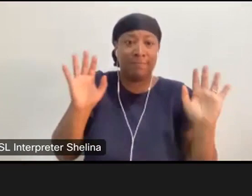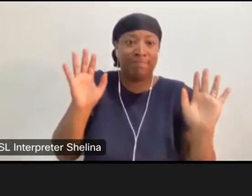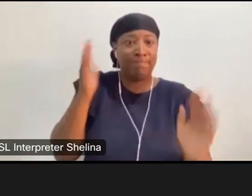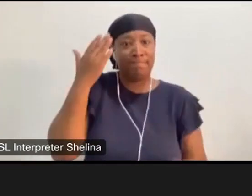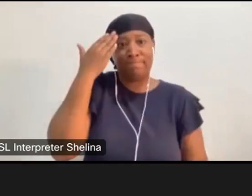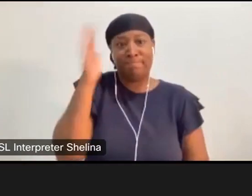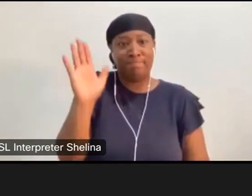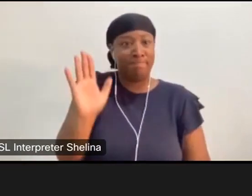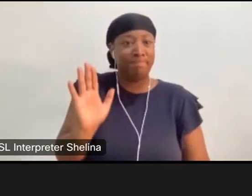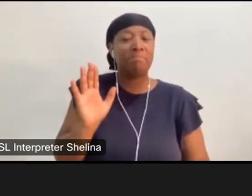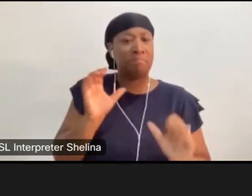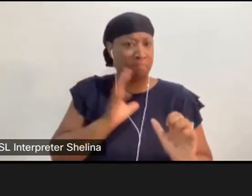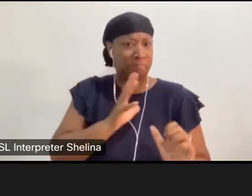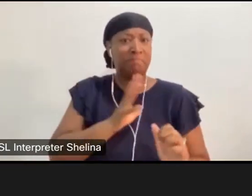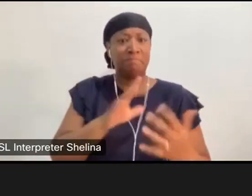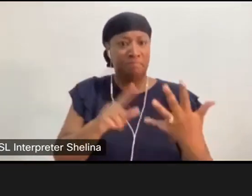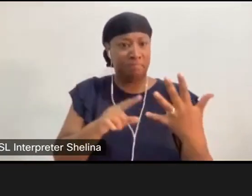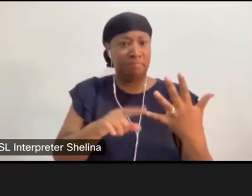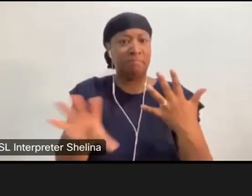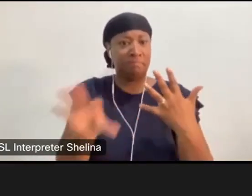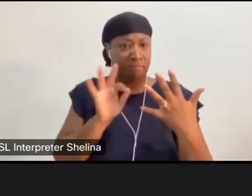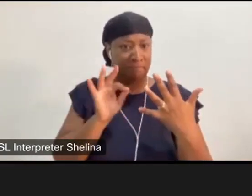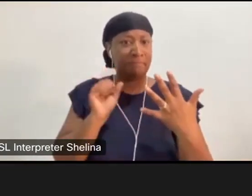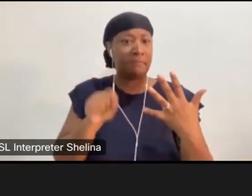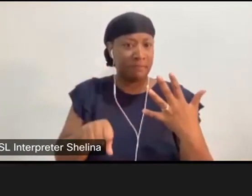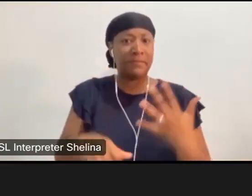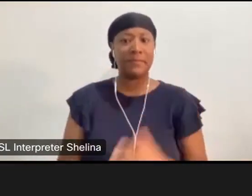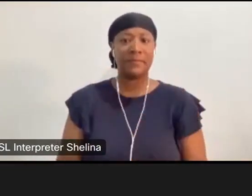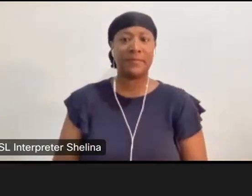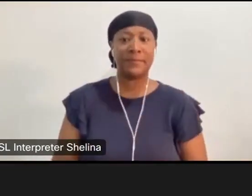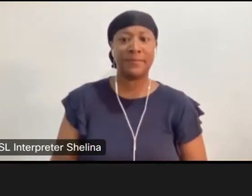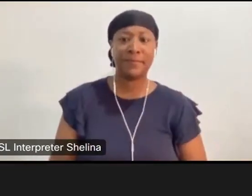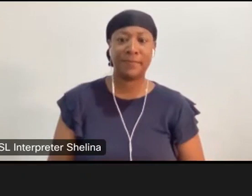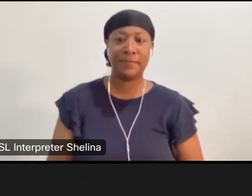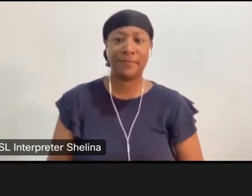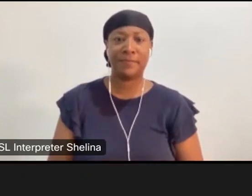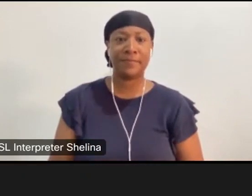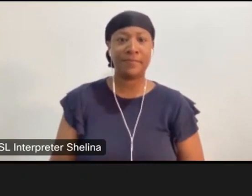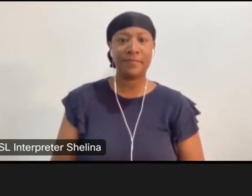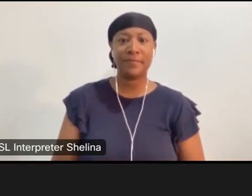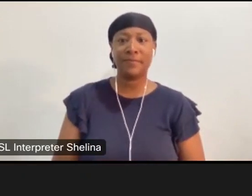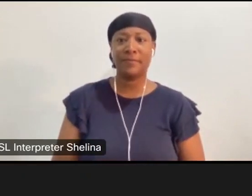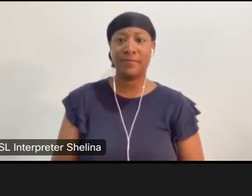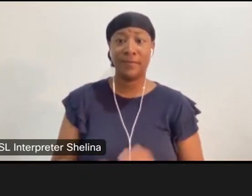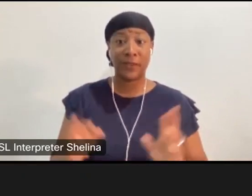So, Christy is the poll ready?